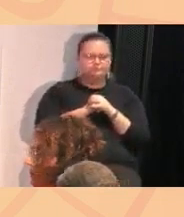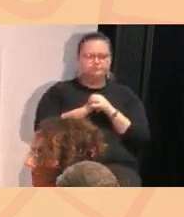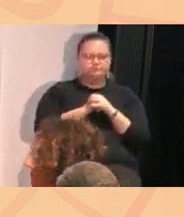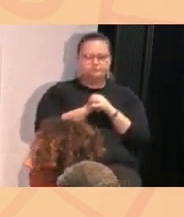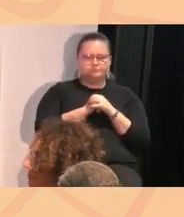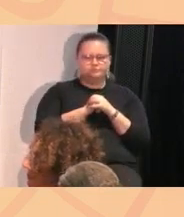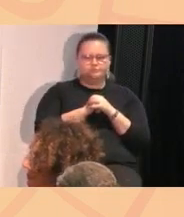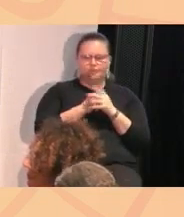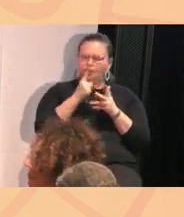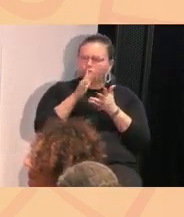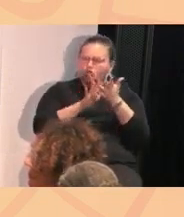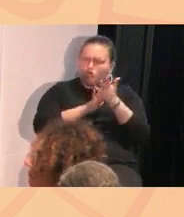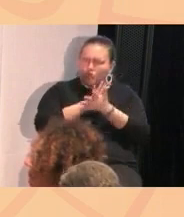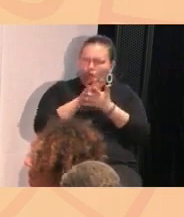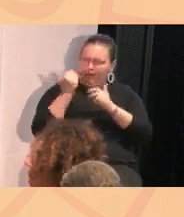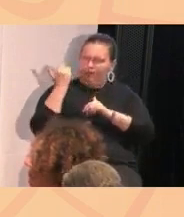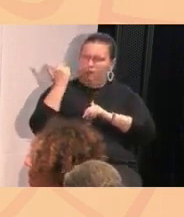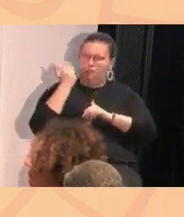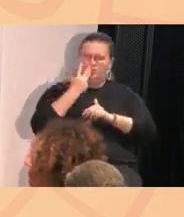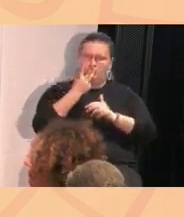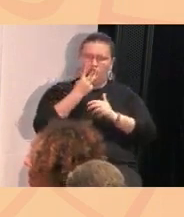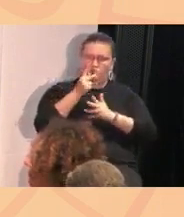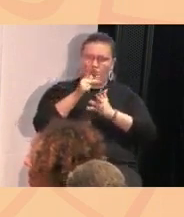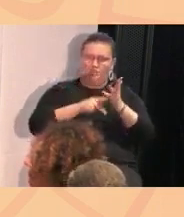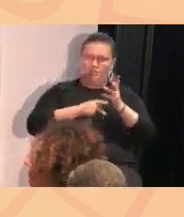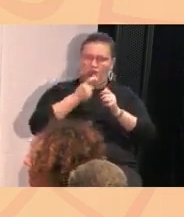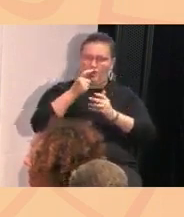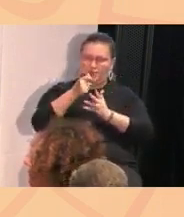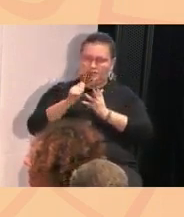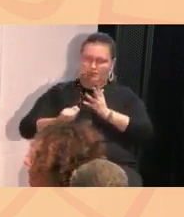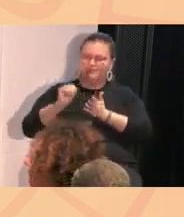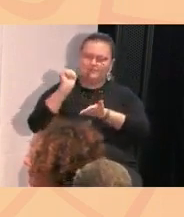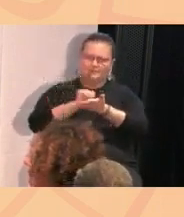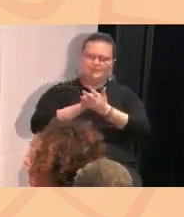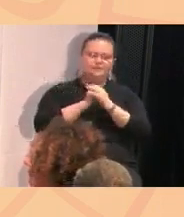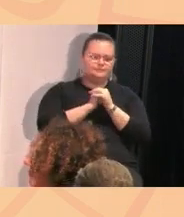having worked with this subject matter over a long period of time?